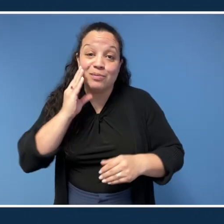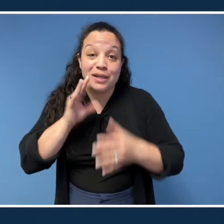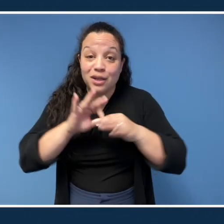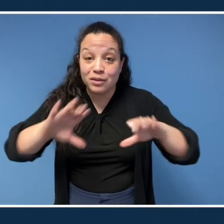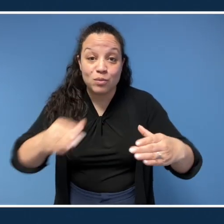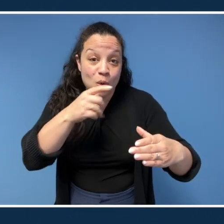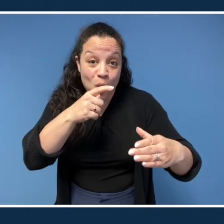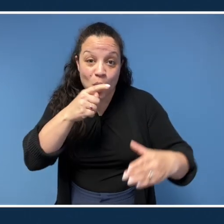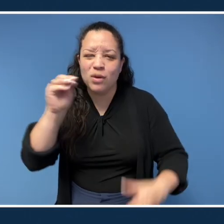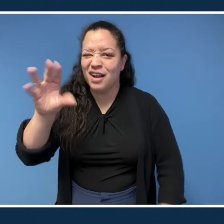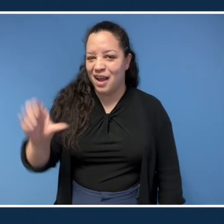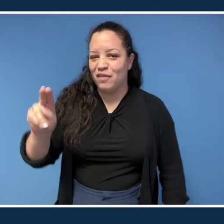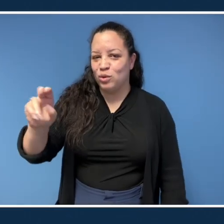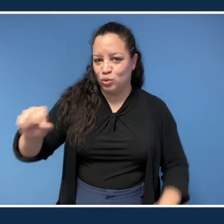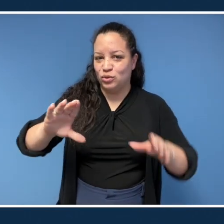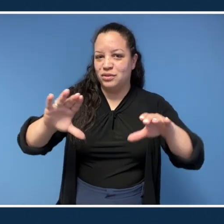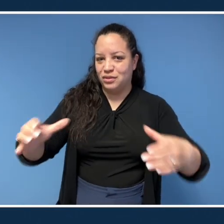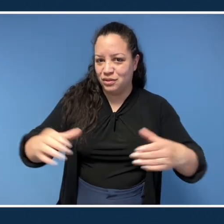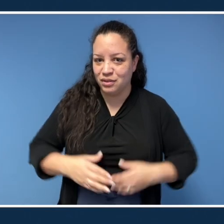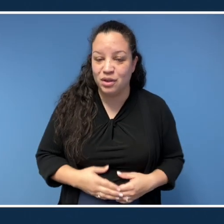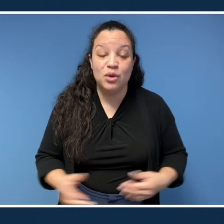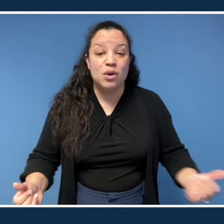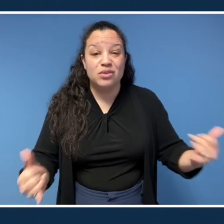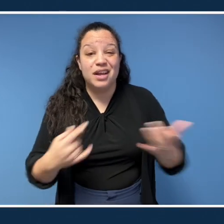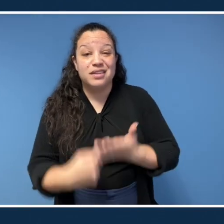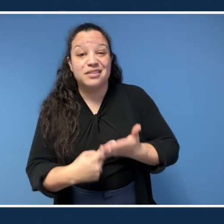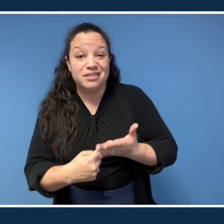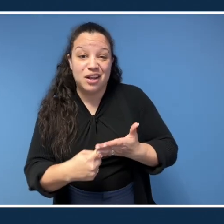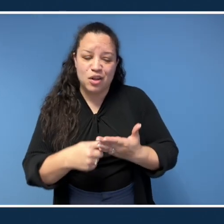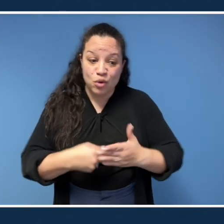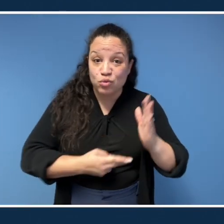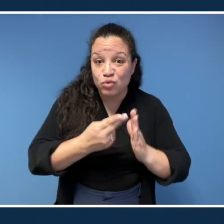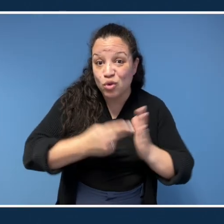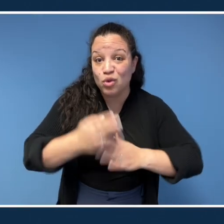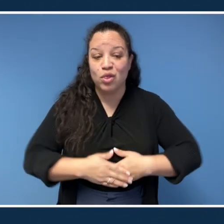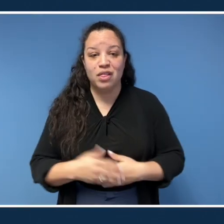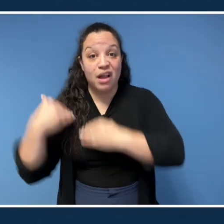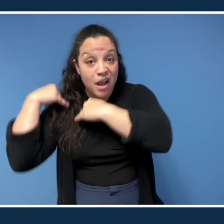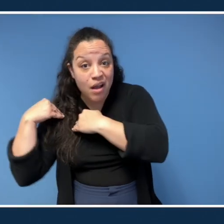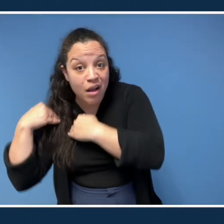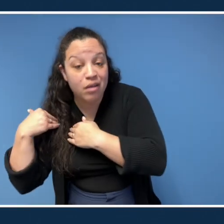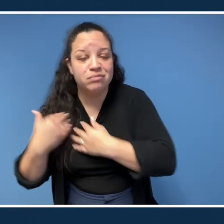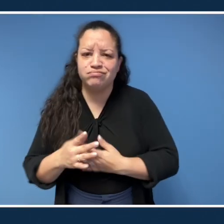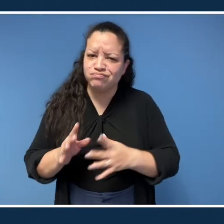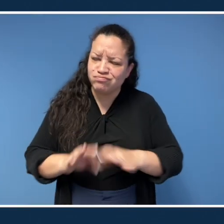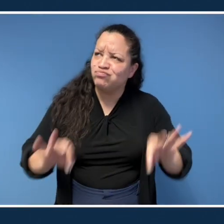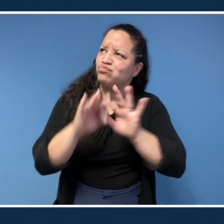This podcast is going to be about truth telling, it's going to be about accountability and really help us understand what it means